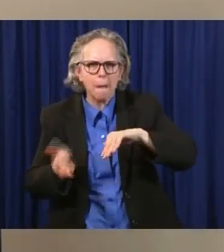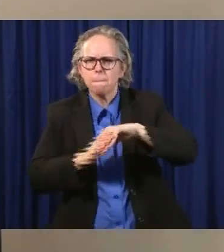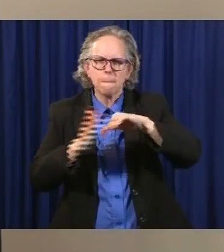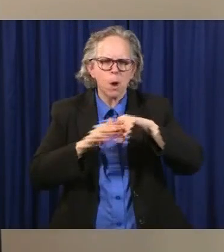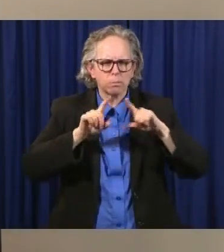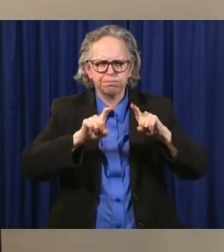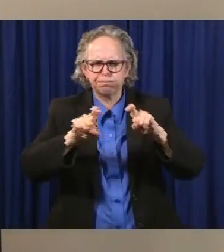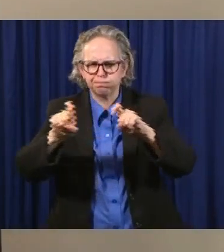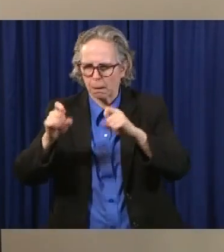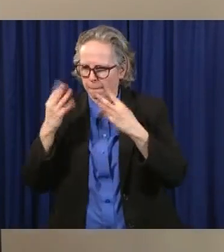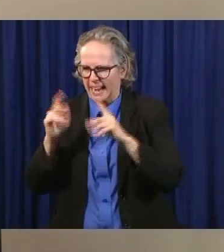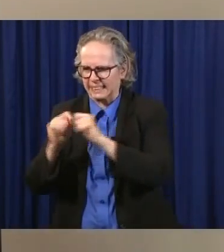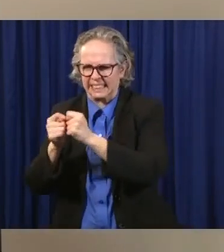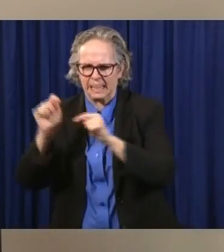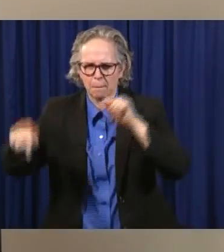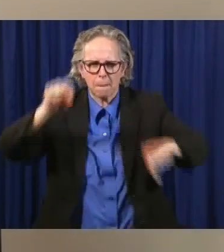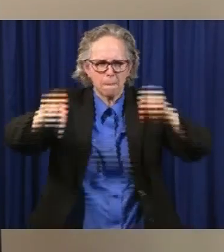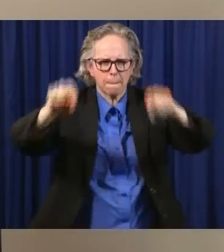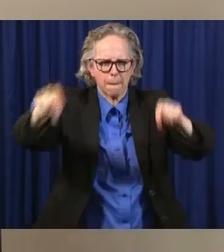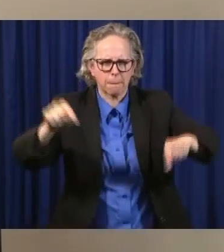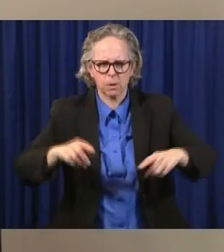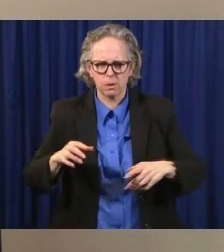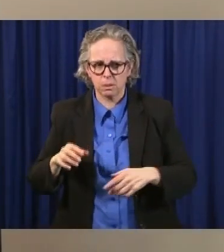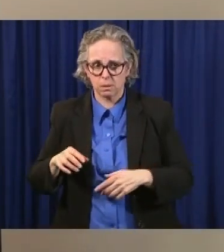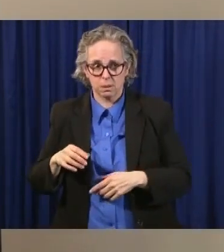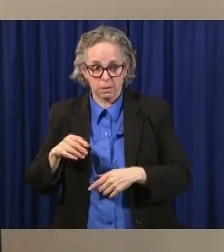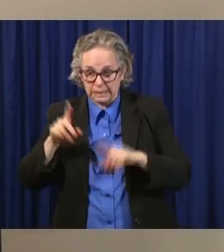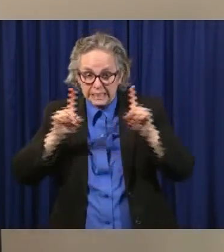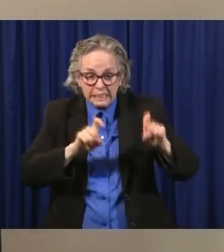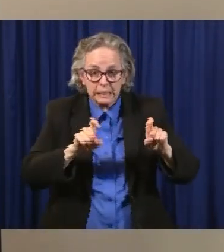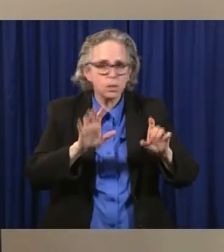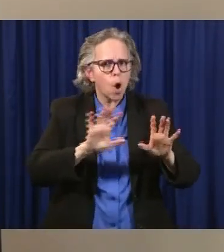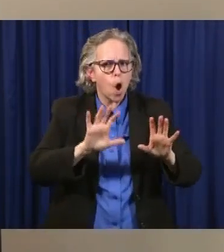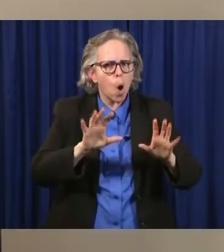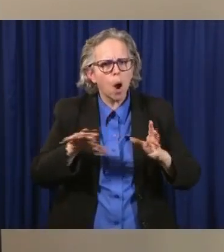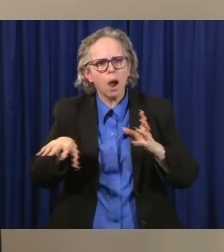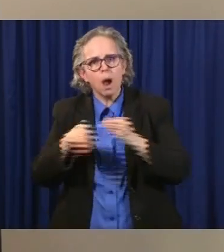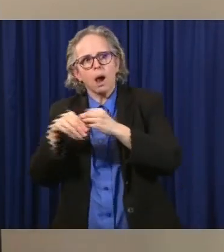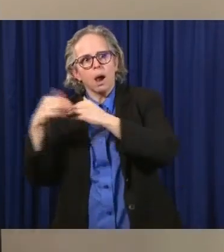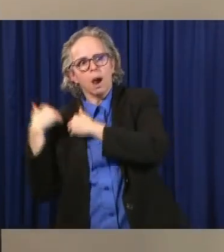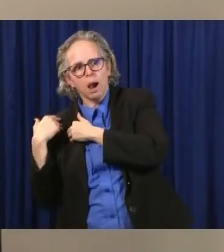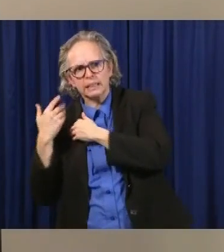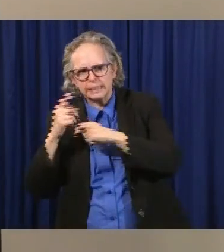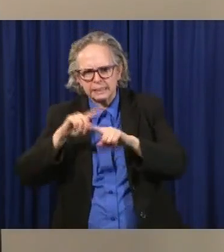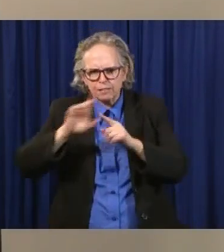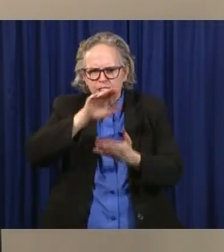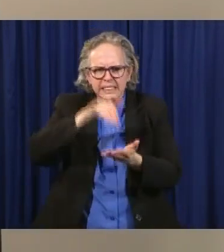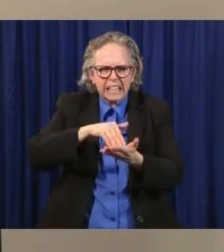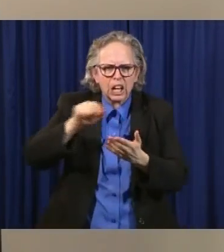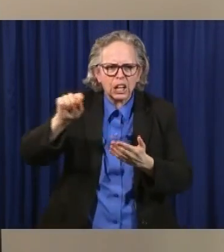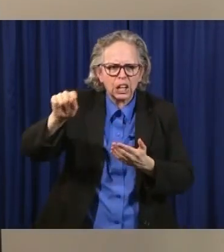FRACTION OF THE GOAL. WE ARE PUSHING VERY HARD. WITH TEAMS WORKING NOT JUST ON